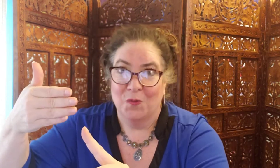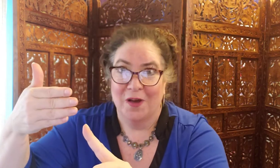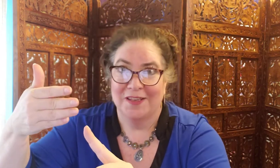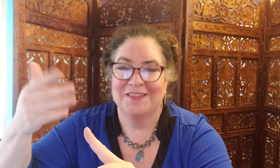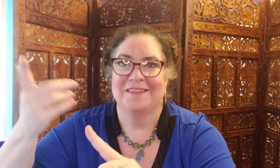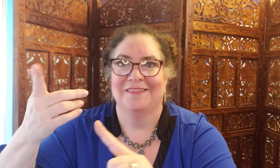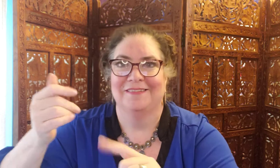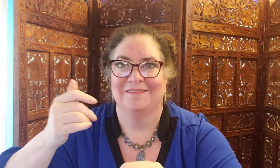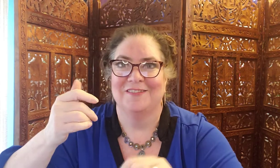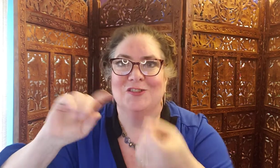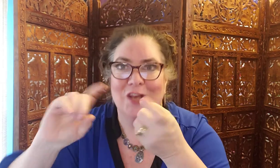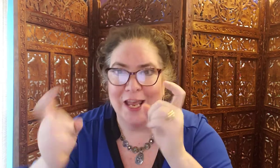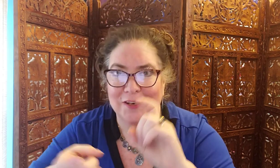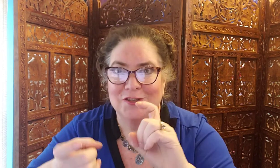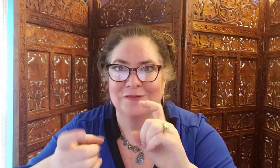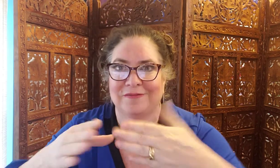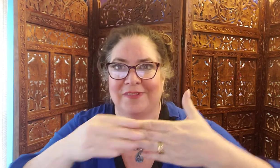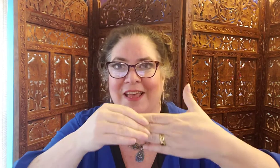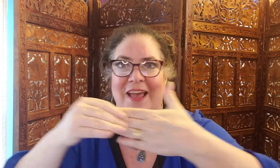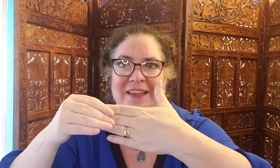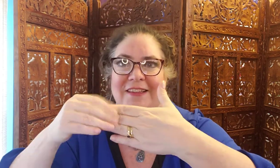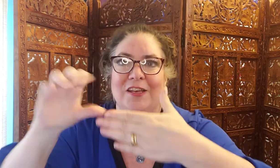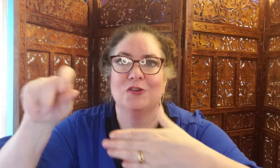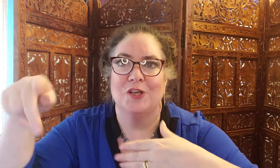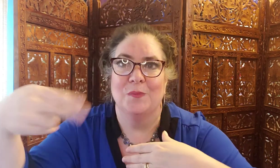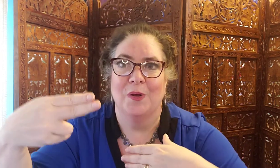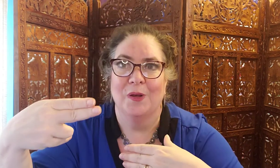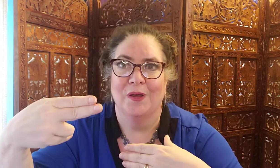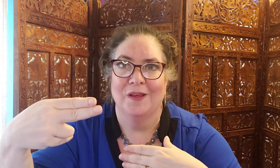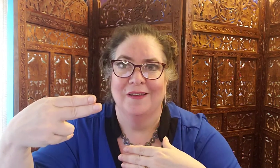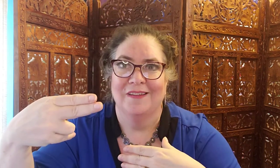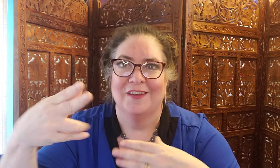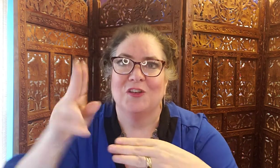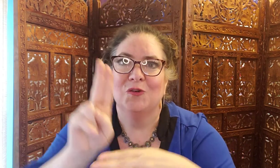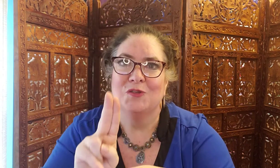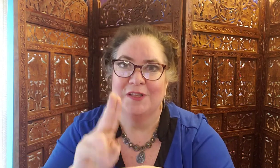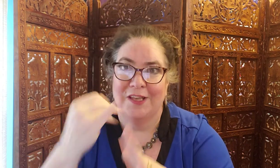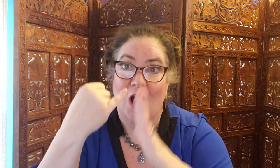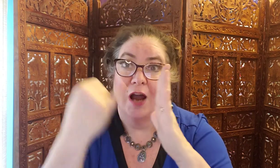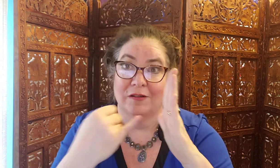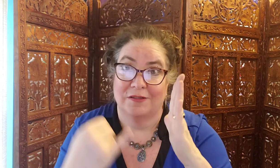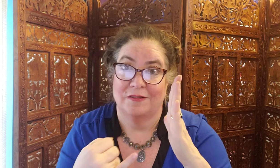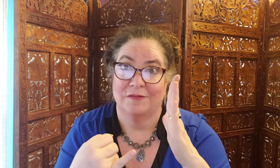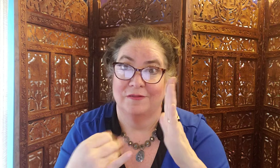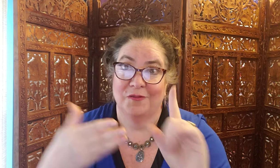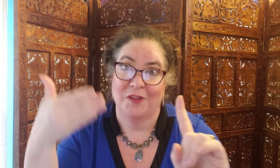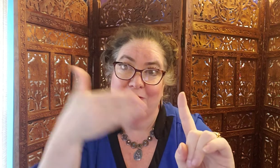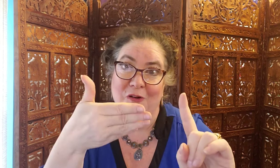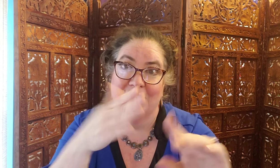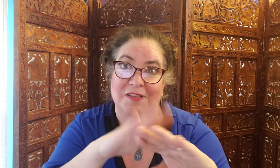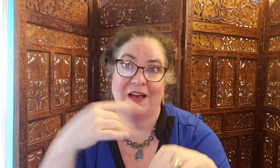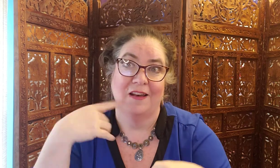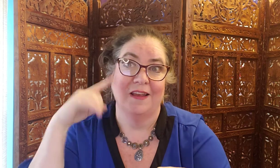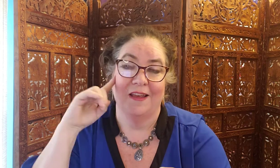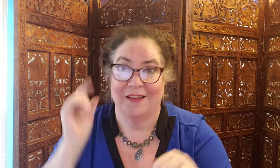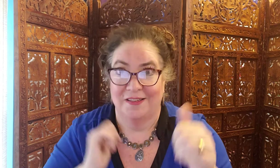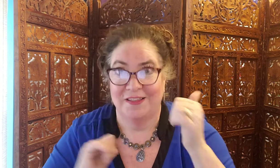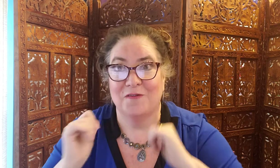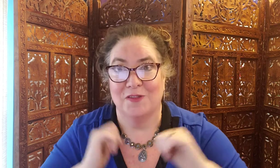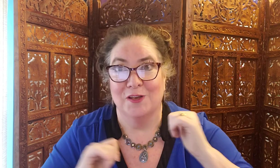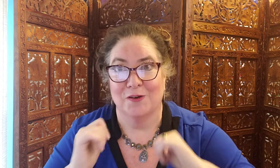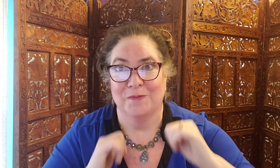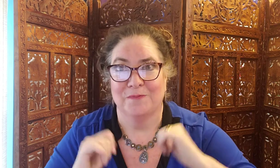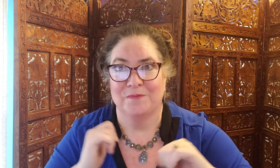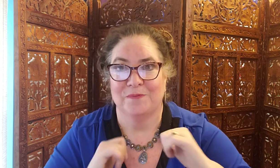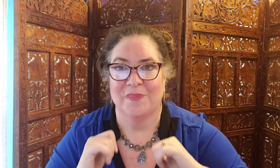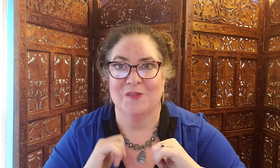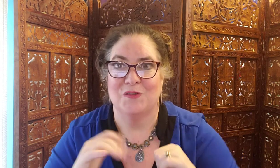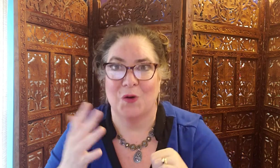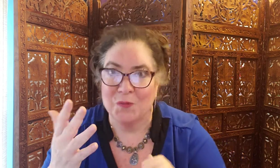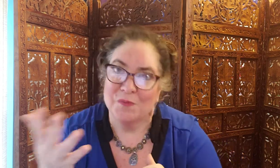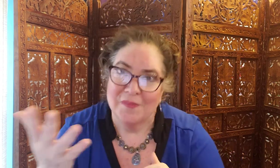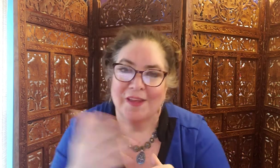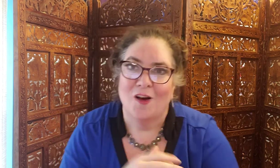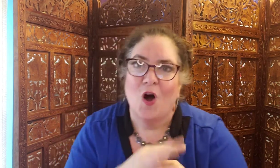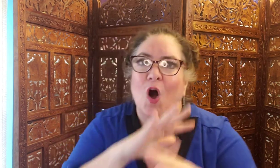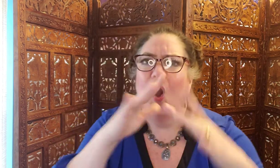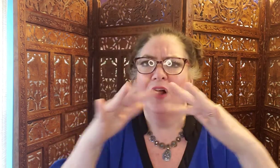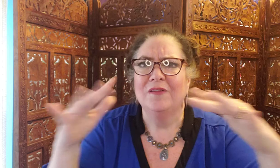was change and leadership using the arts with a focus on deaf theater so all of